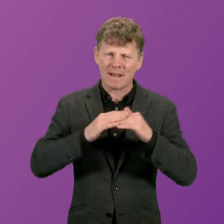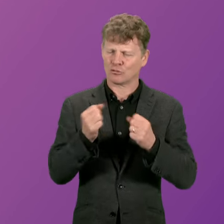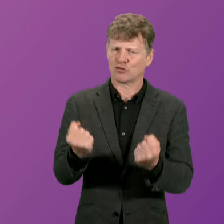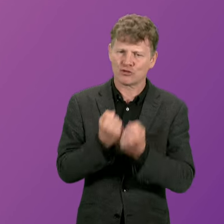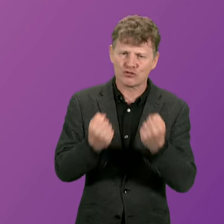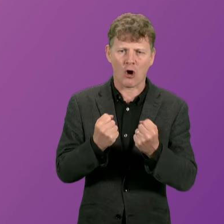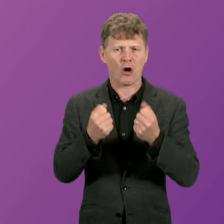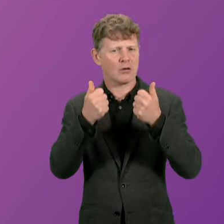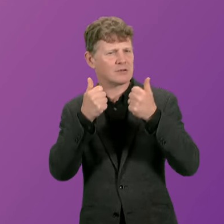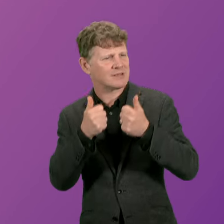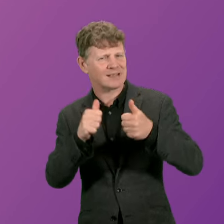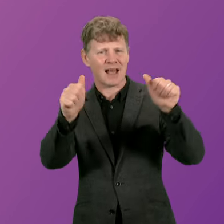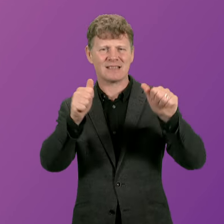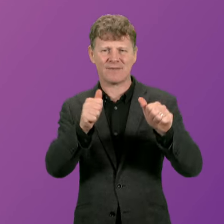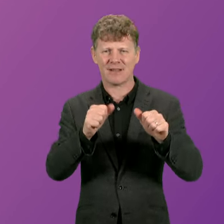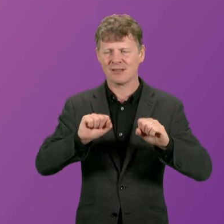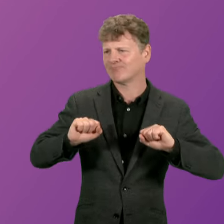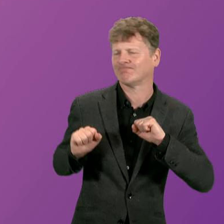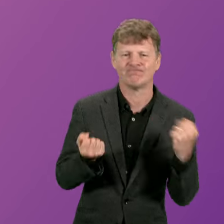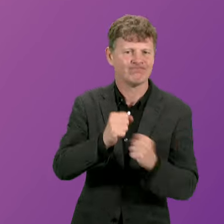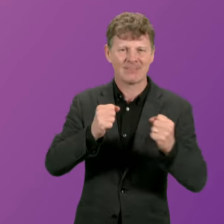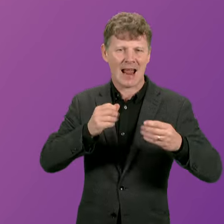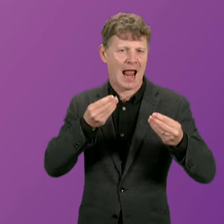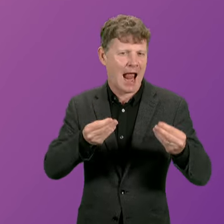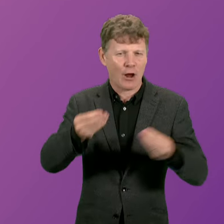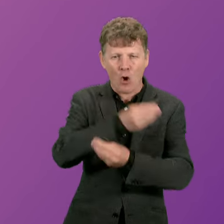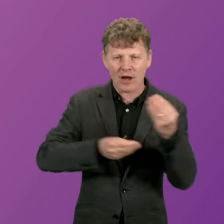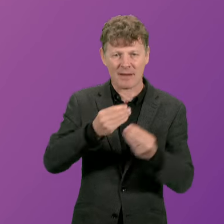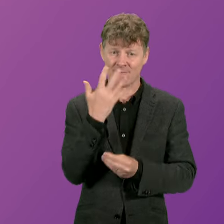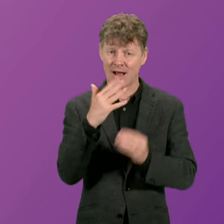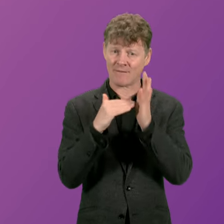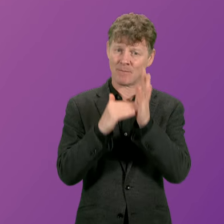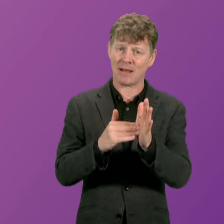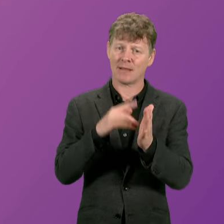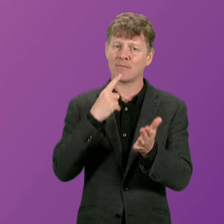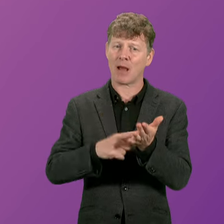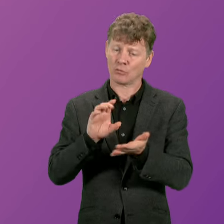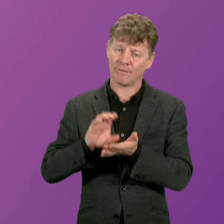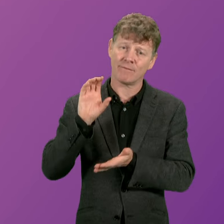successful and dynamic. The £5 million funding package announced by the Scottish Government